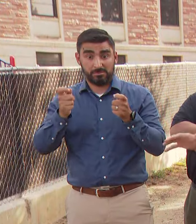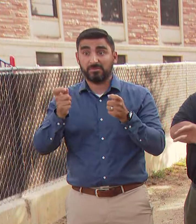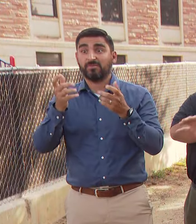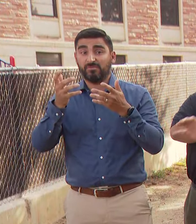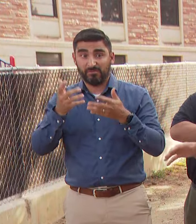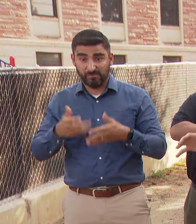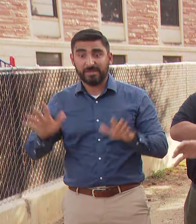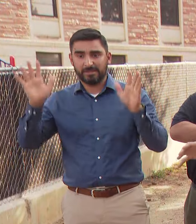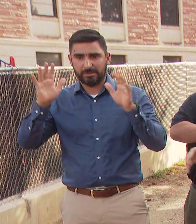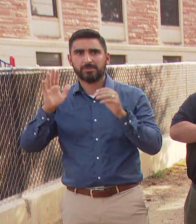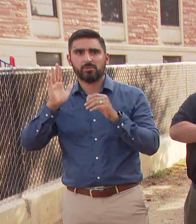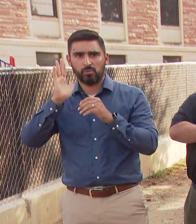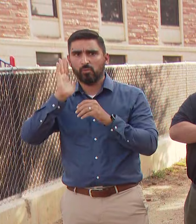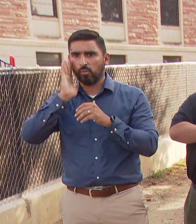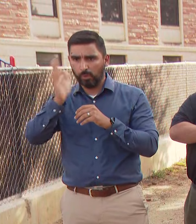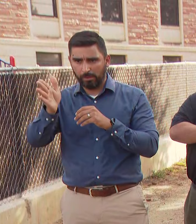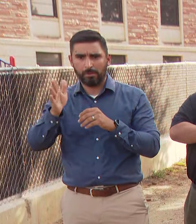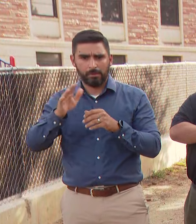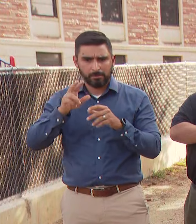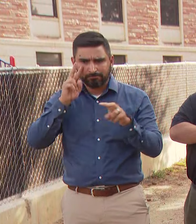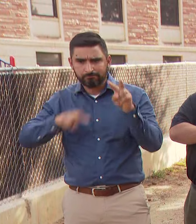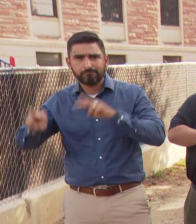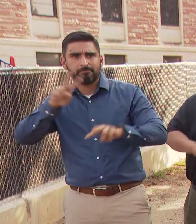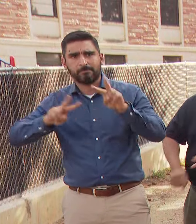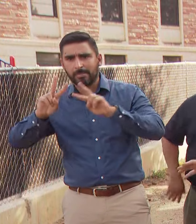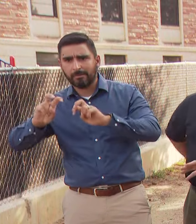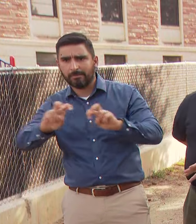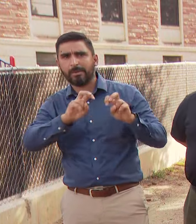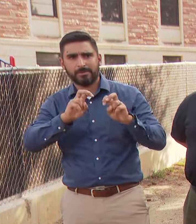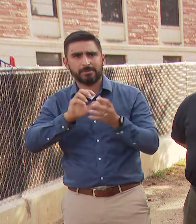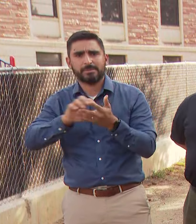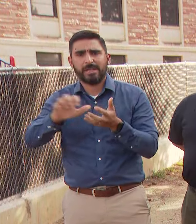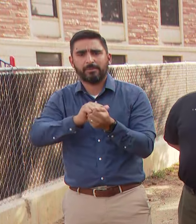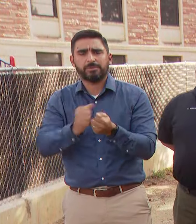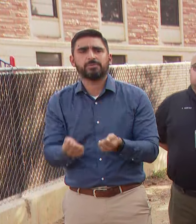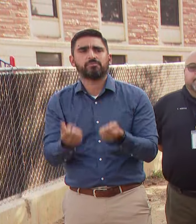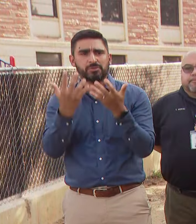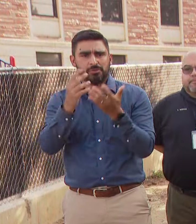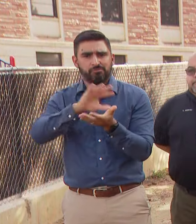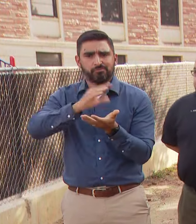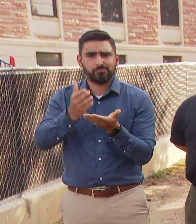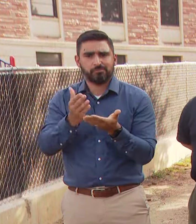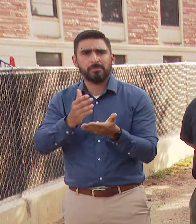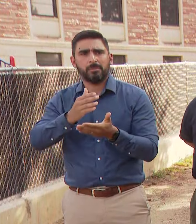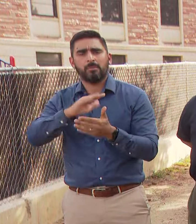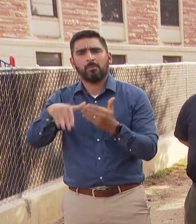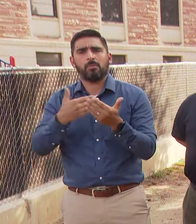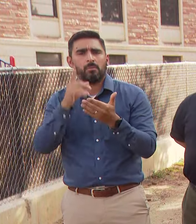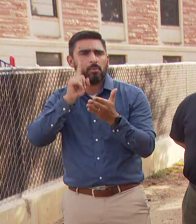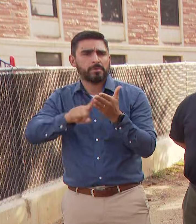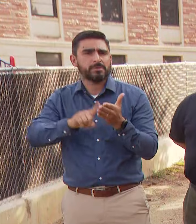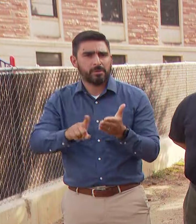full handle on the on the fire, uh Once we've got that done, then we can go into and, and determine exactly what happened